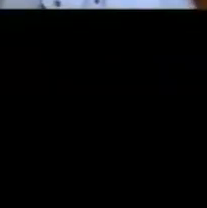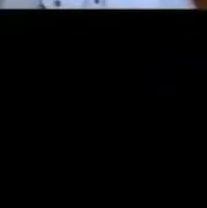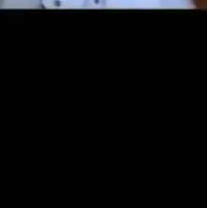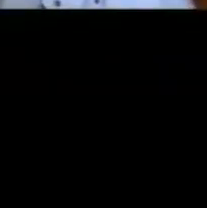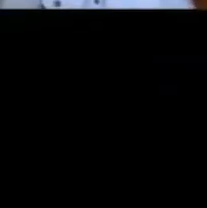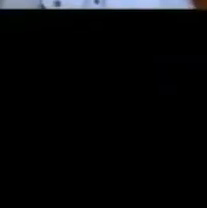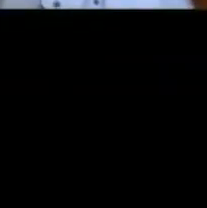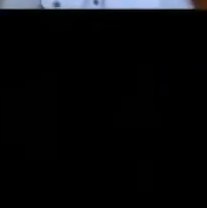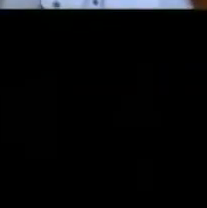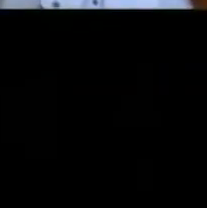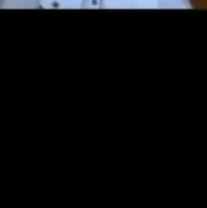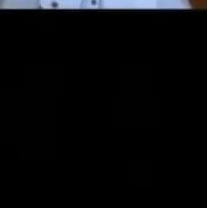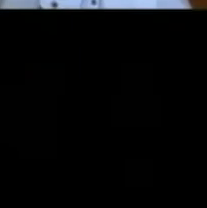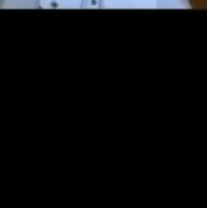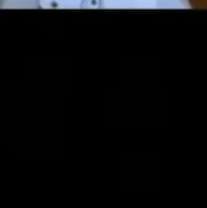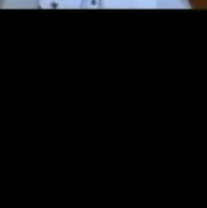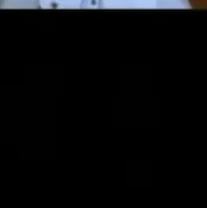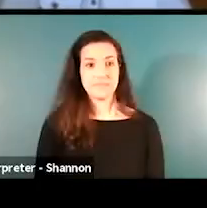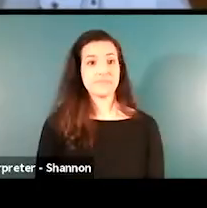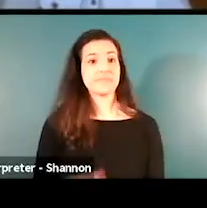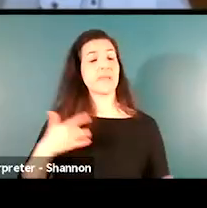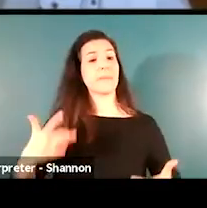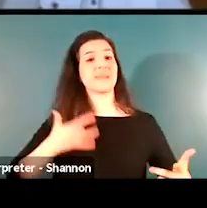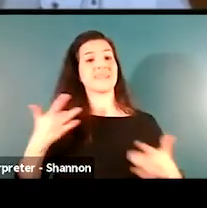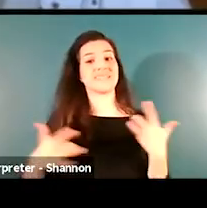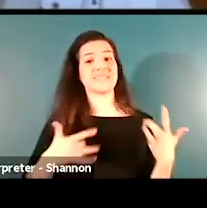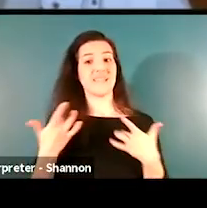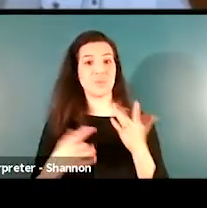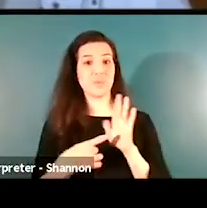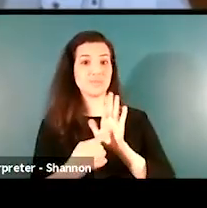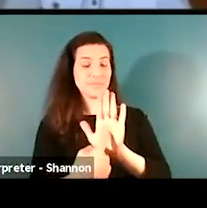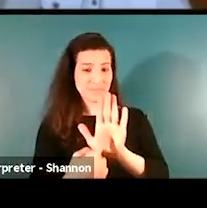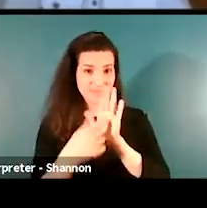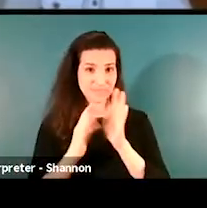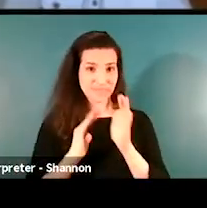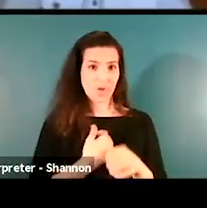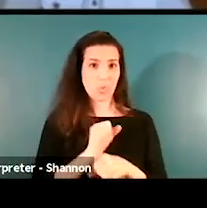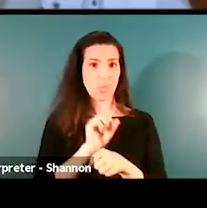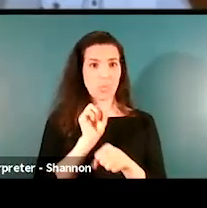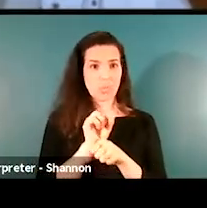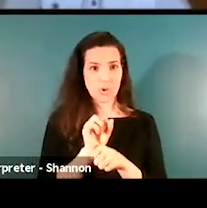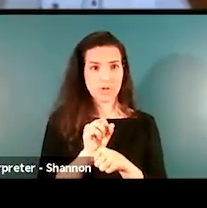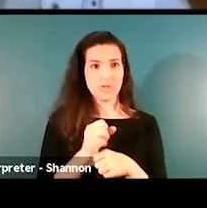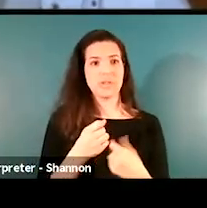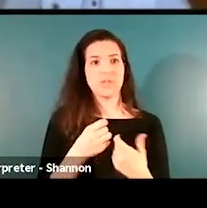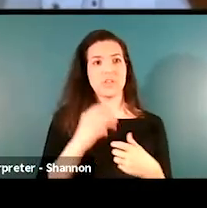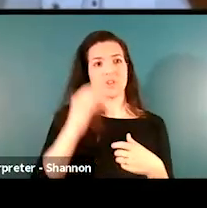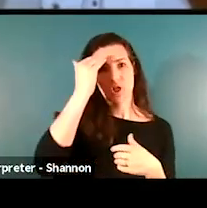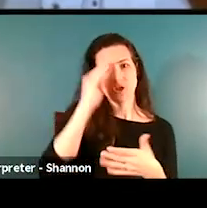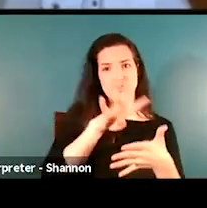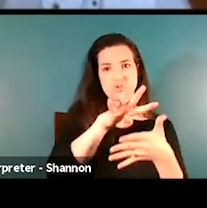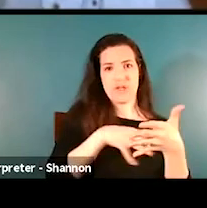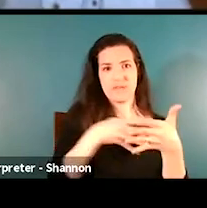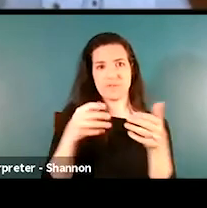I'm excited to present our work, Node Attribute Completion in Knowledge Graphs with Multi-Relational Propagation. I am Eda Bayram.